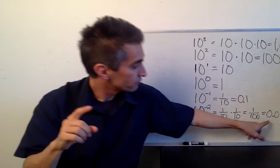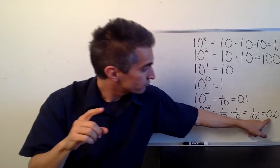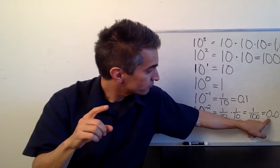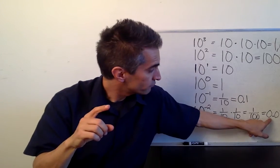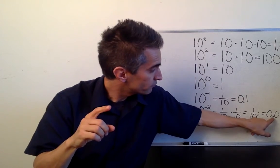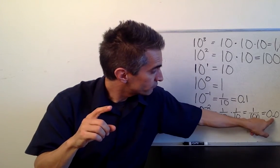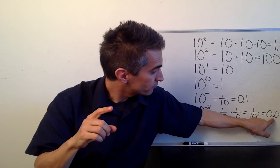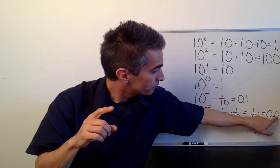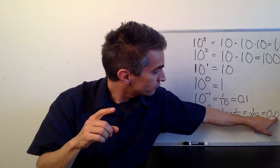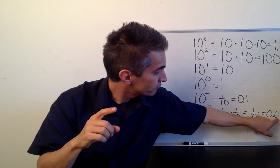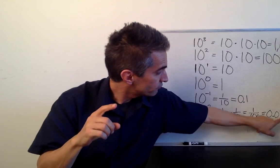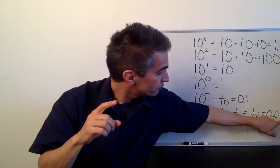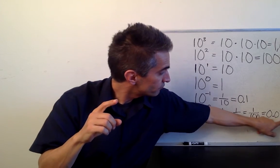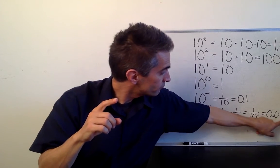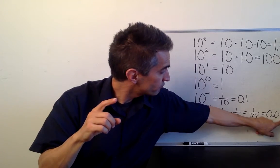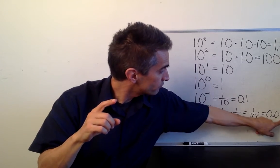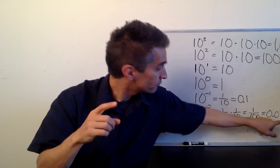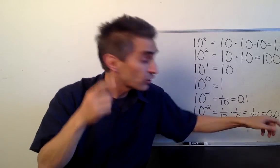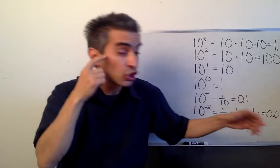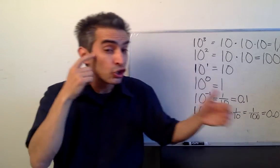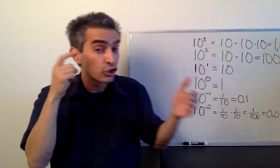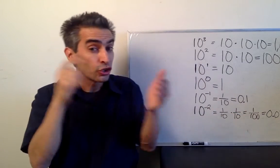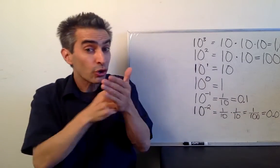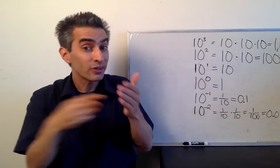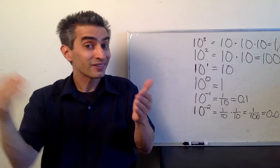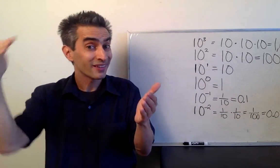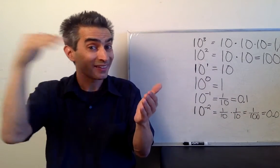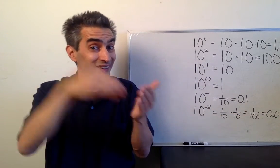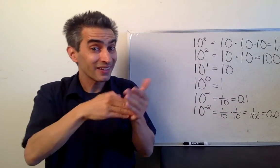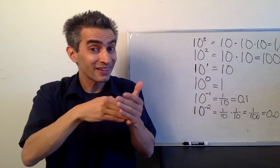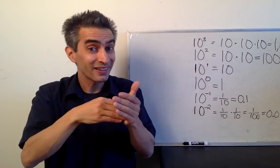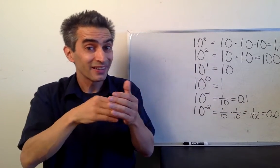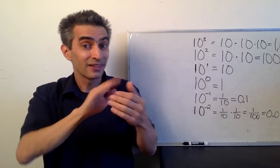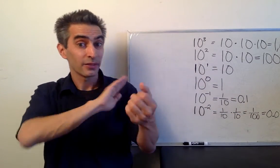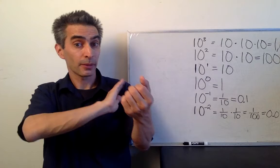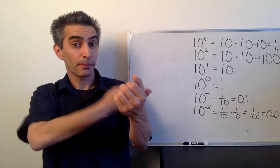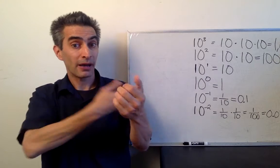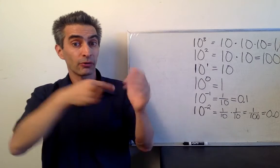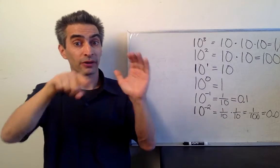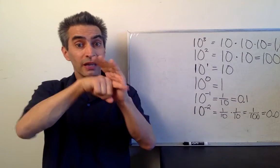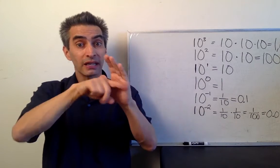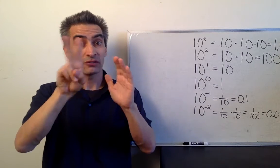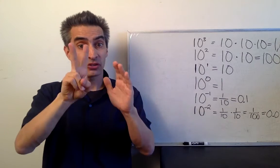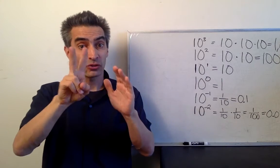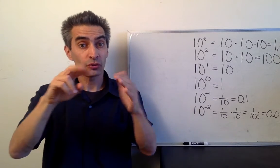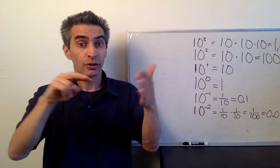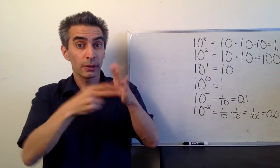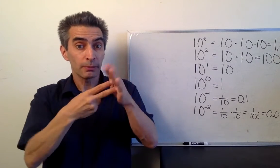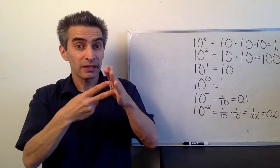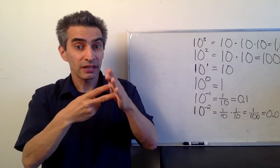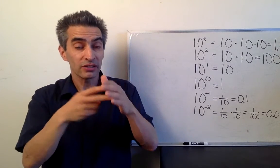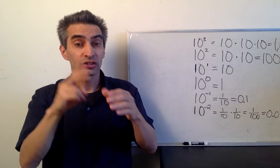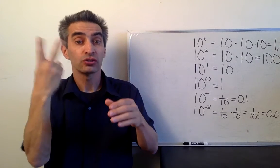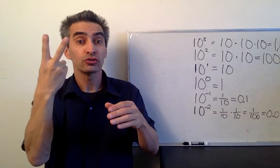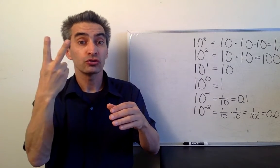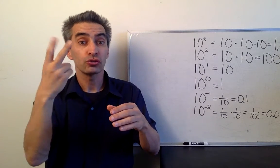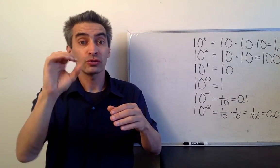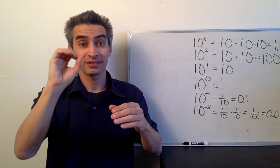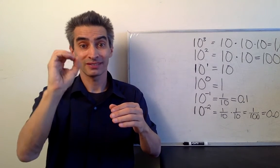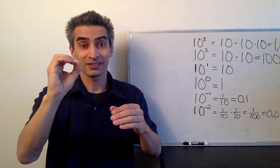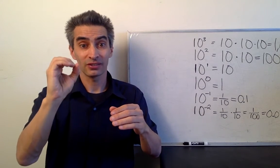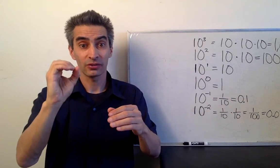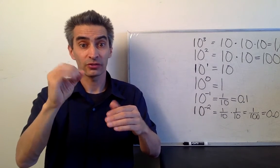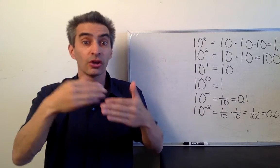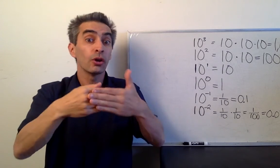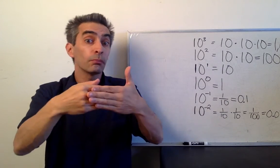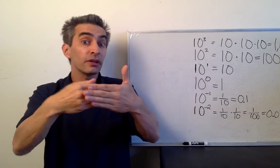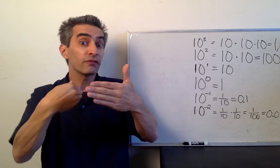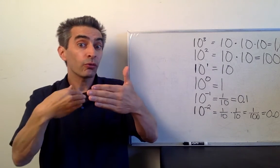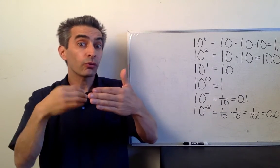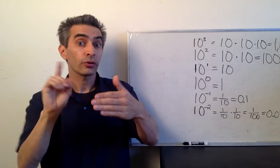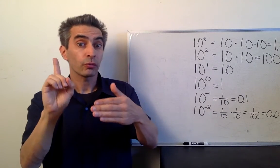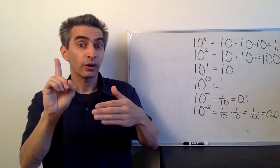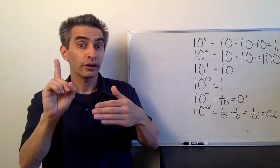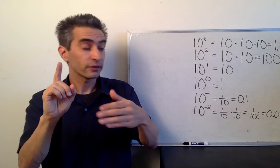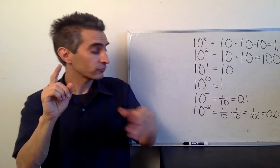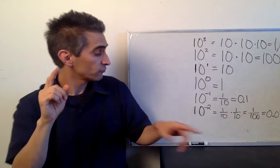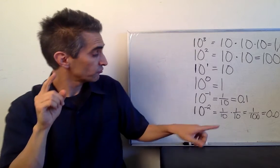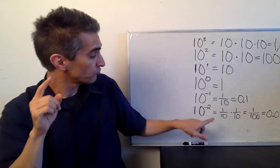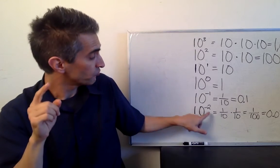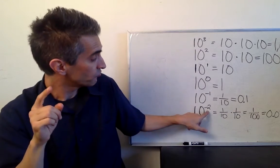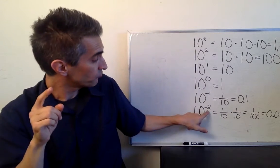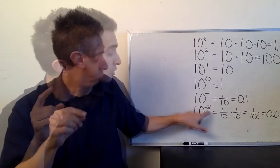Notice again, that the power of -2 means there's two zeros before the 1.